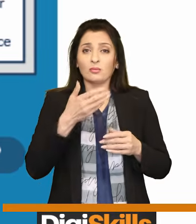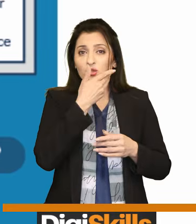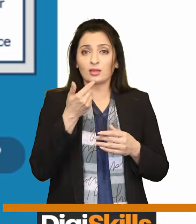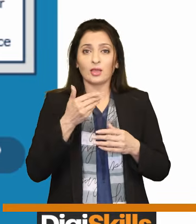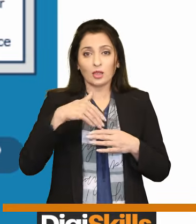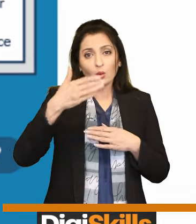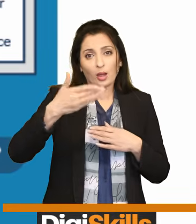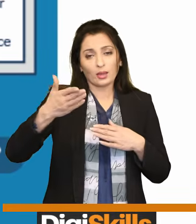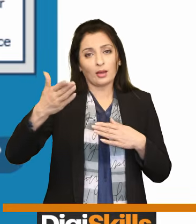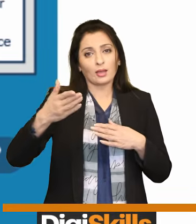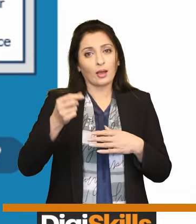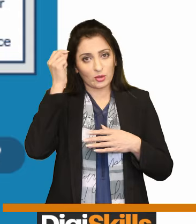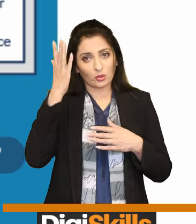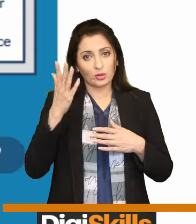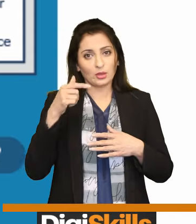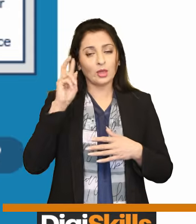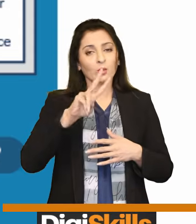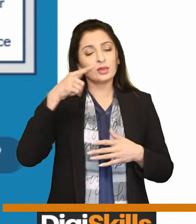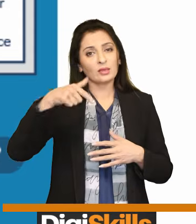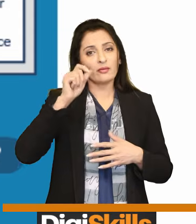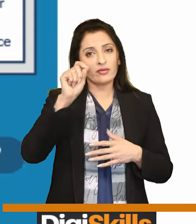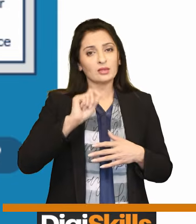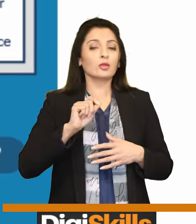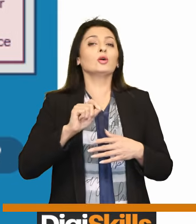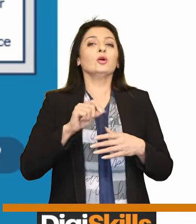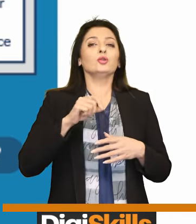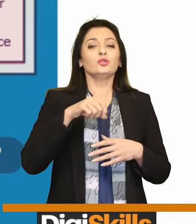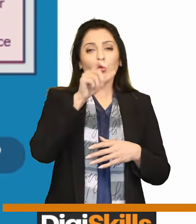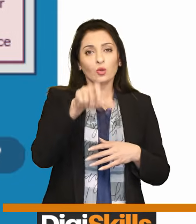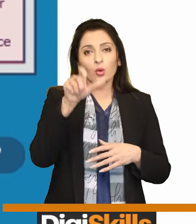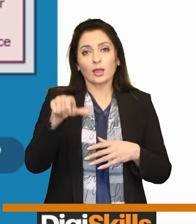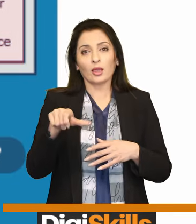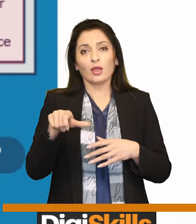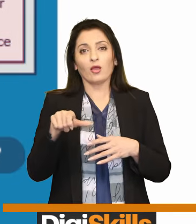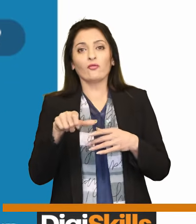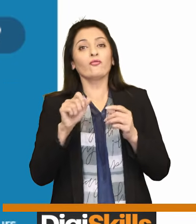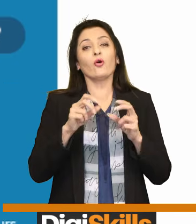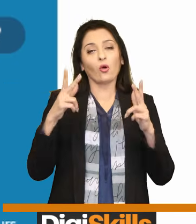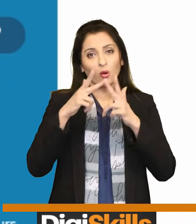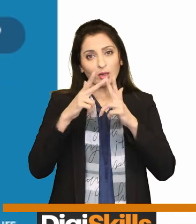perhaps that is where you would like to spend your energies on. 27% start design careers through